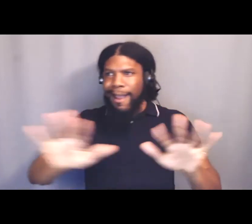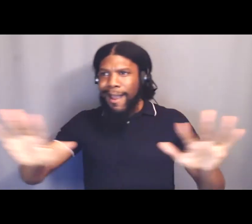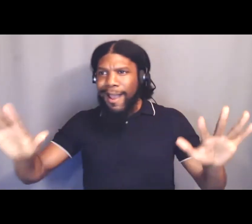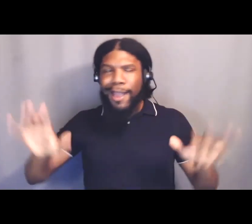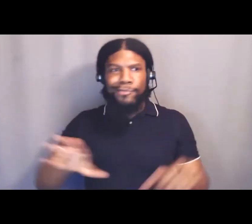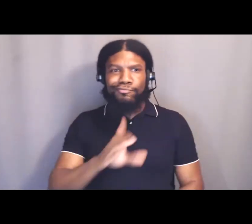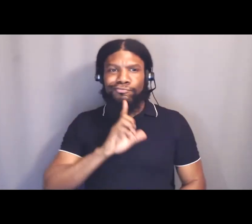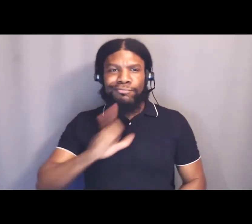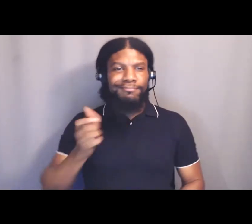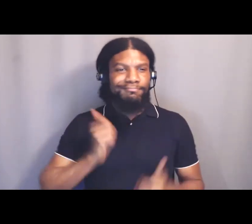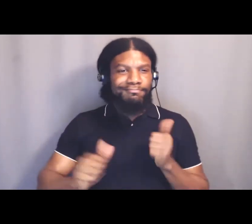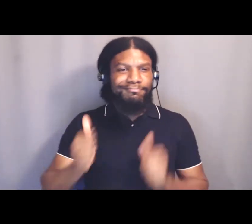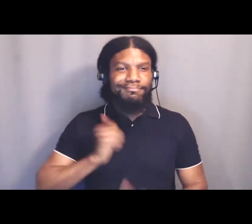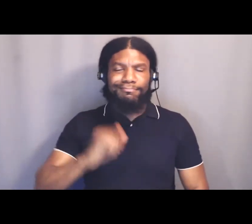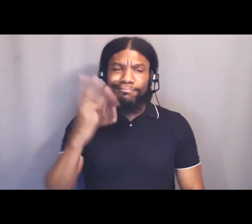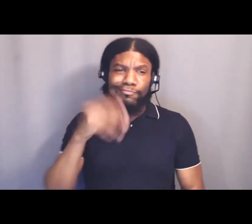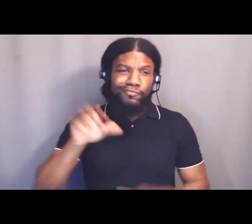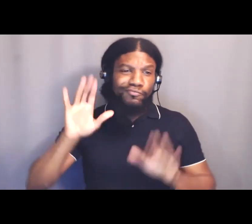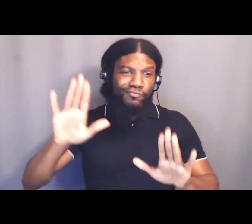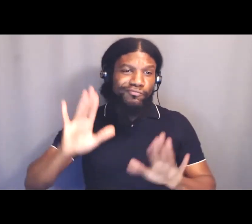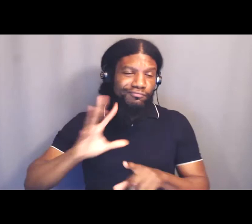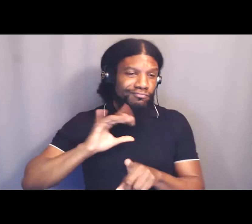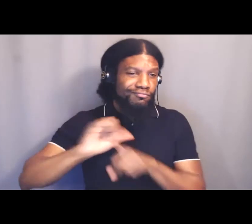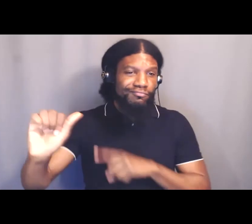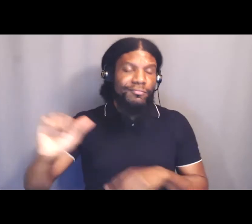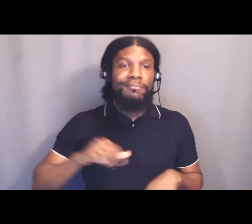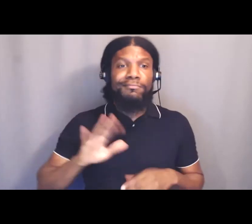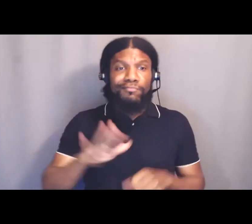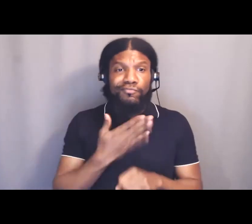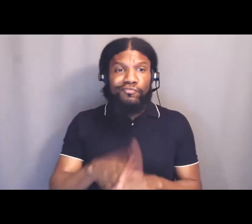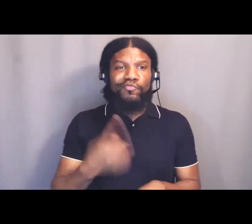And then we were dancing and Roger Guenveur Smith